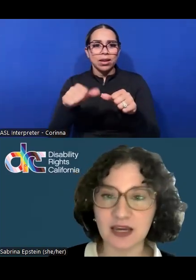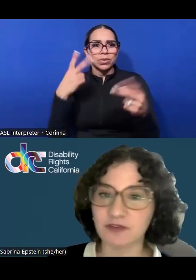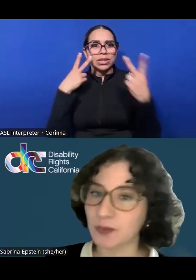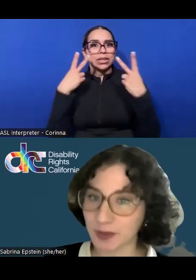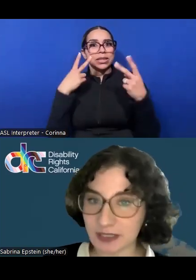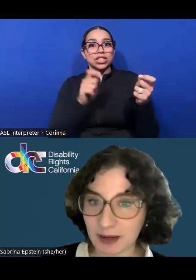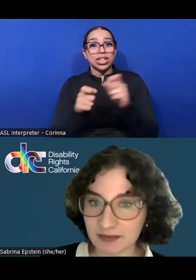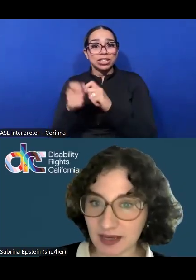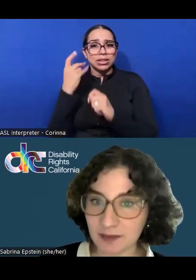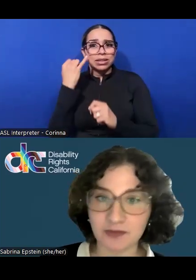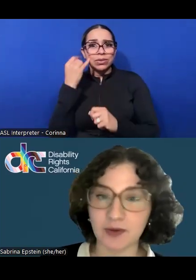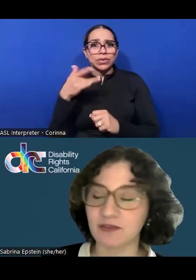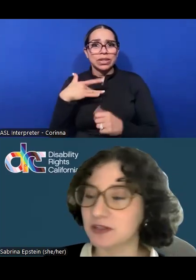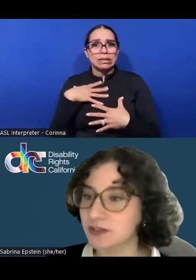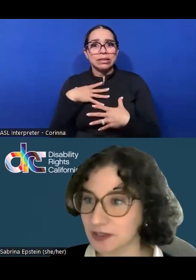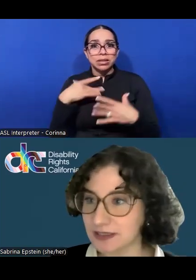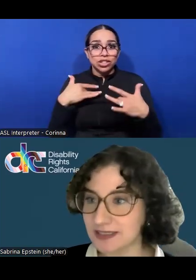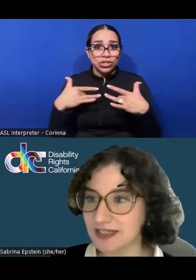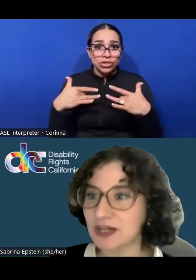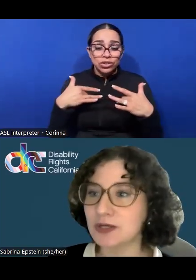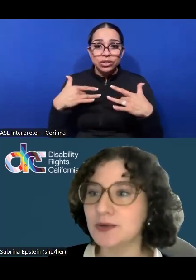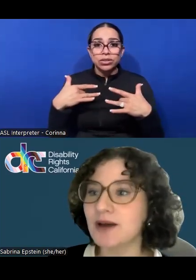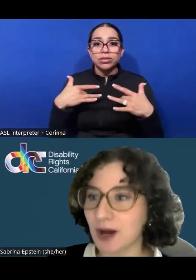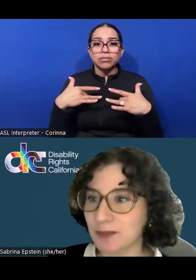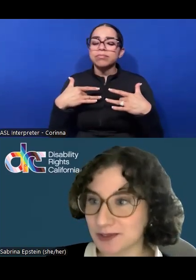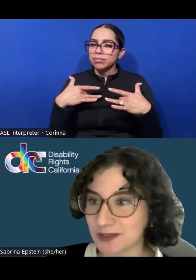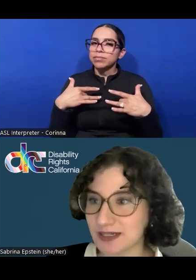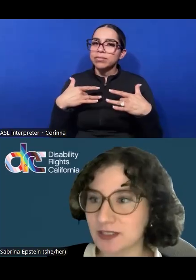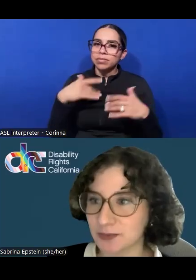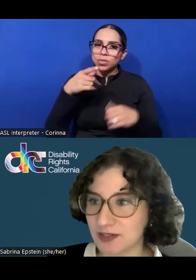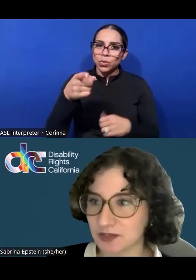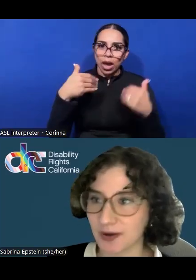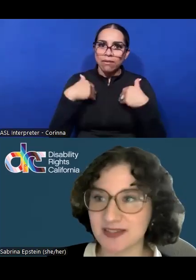if you're worried about them, if you have concerns, you have an opportunity to raise your voice.